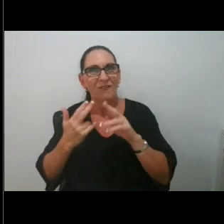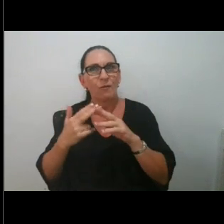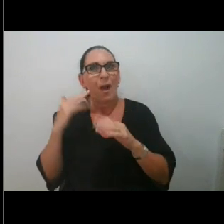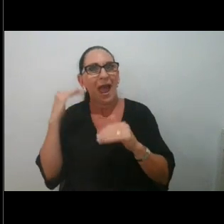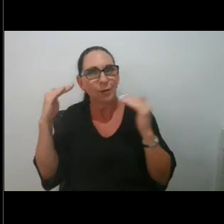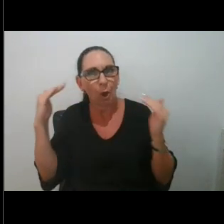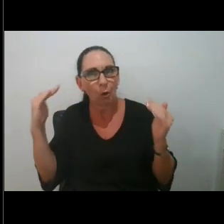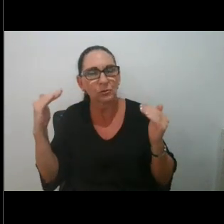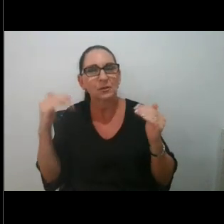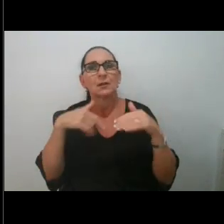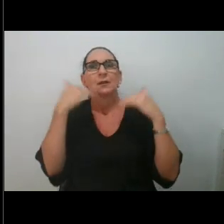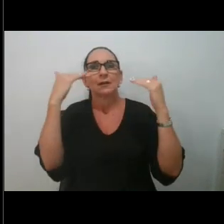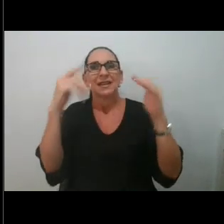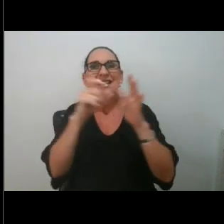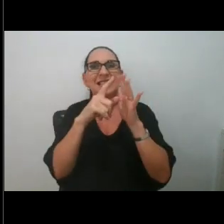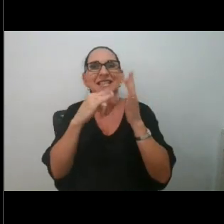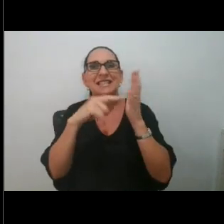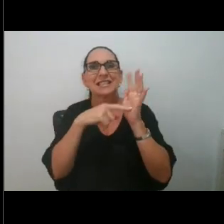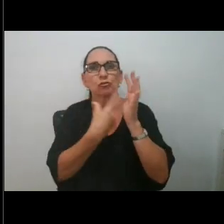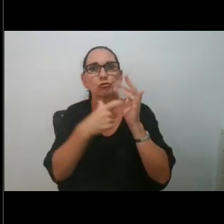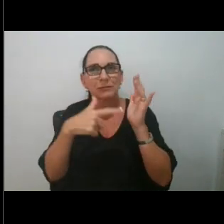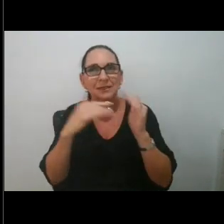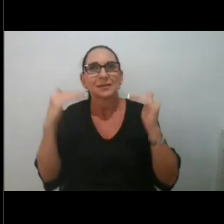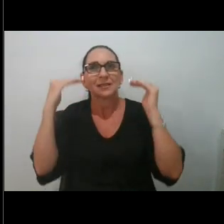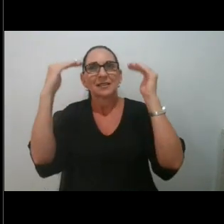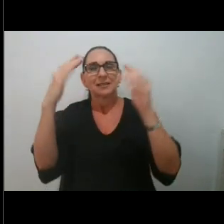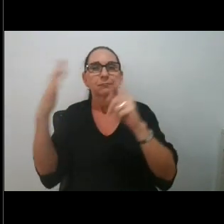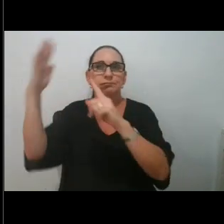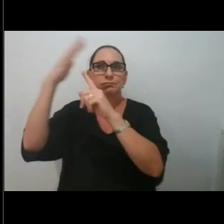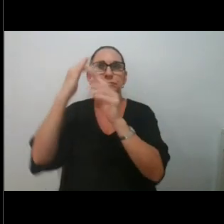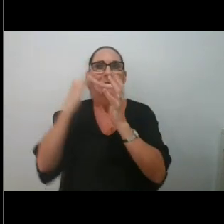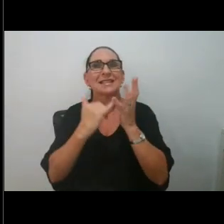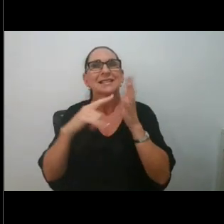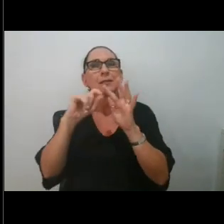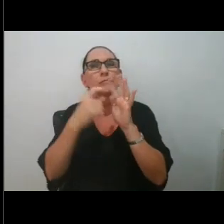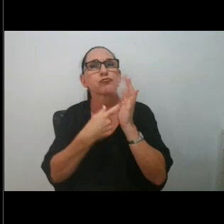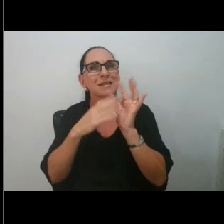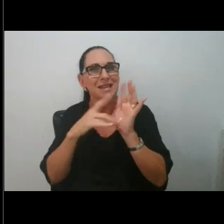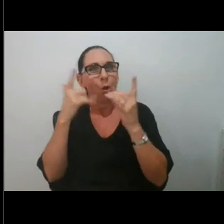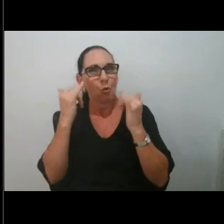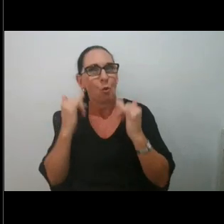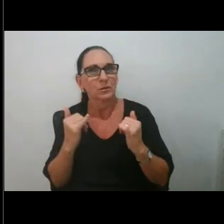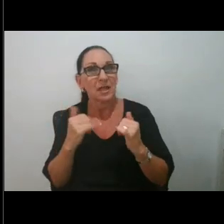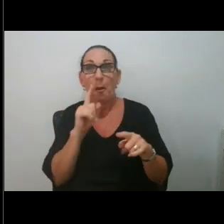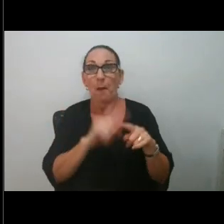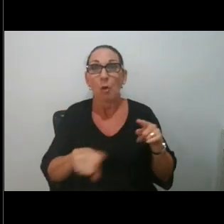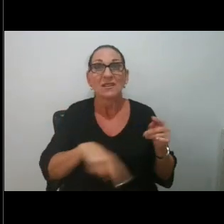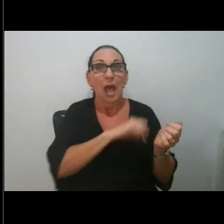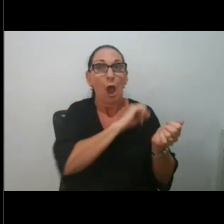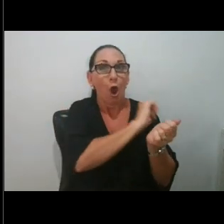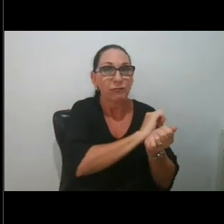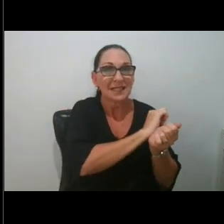Court um the most people commence their um after arrest commence their matters in the magistrates